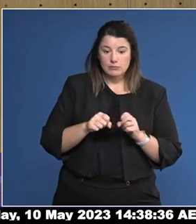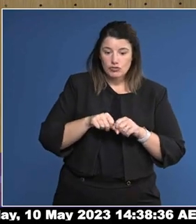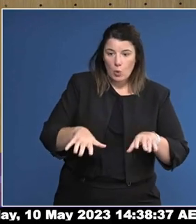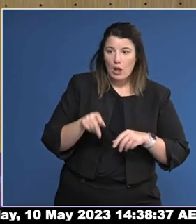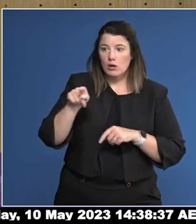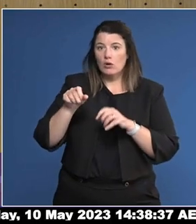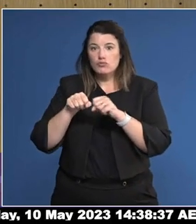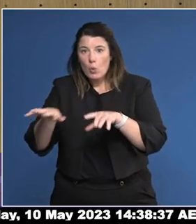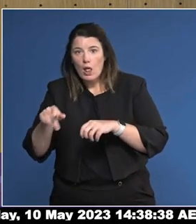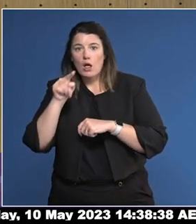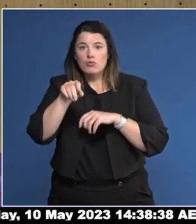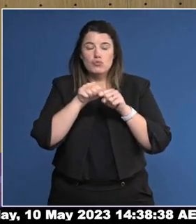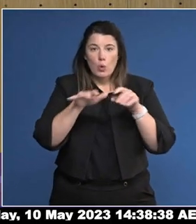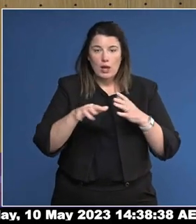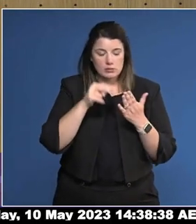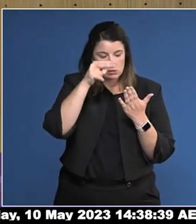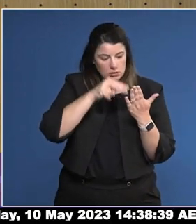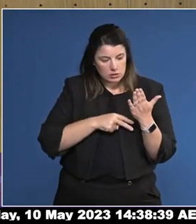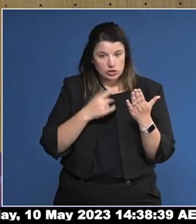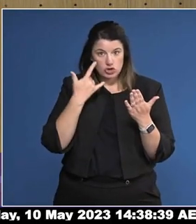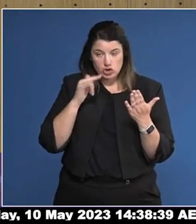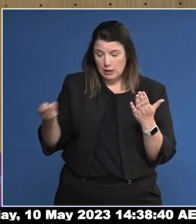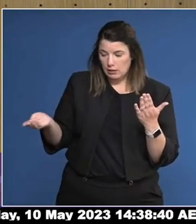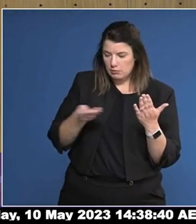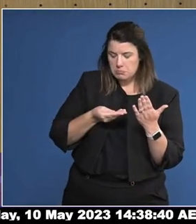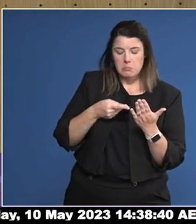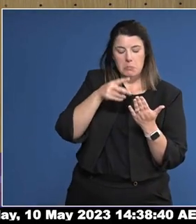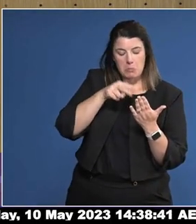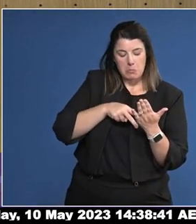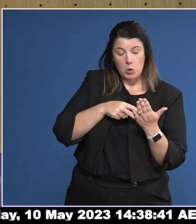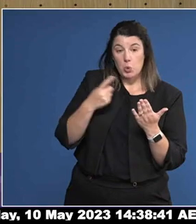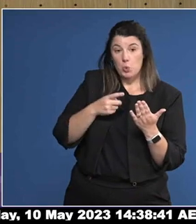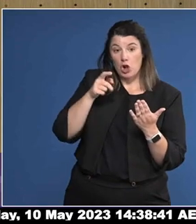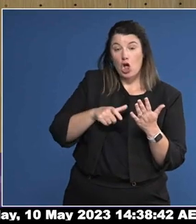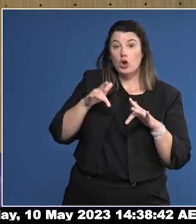then to review the records we got back to show the clients who hadn't yet completed